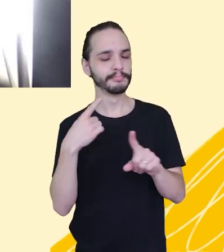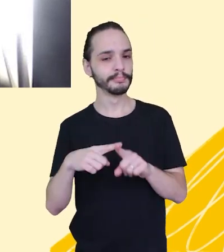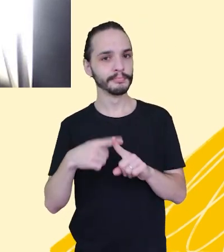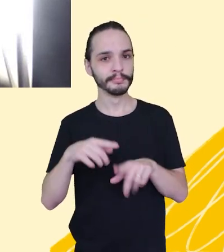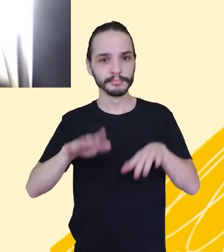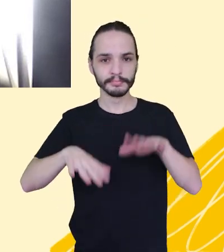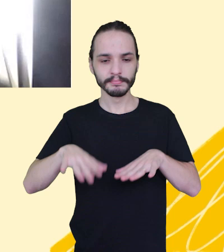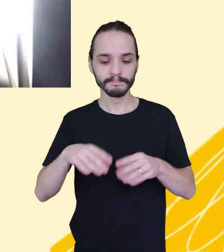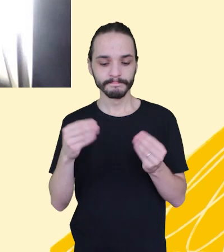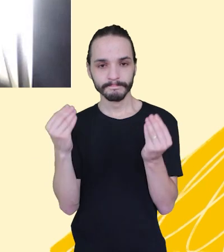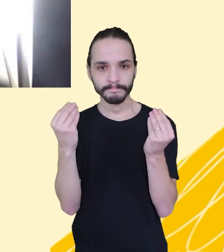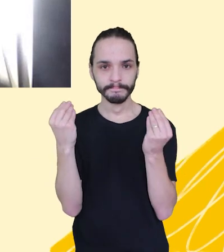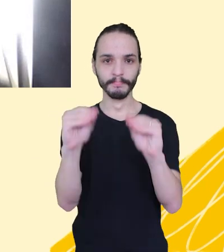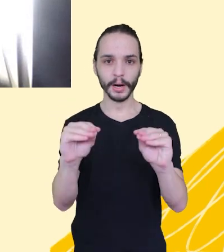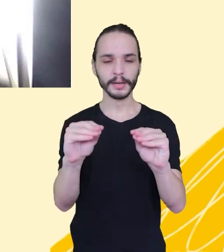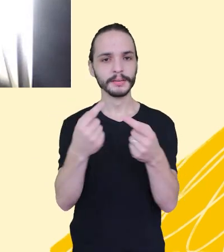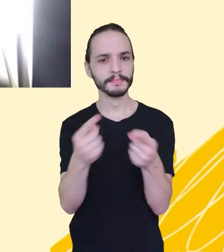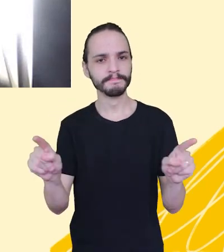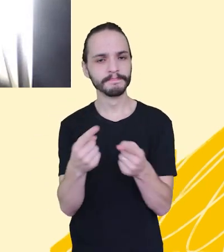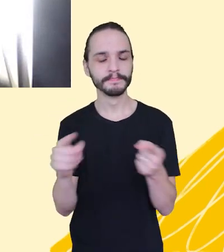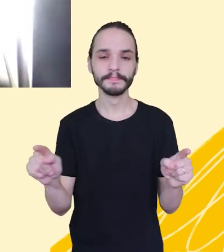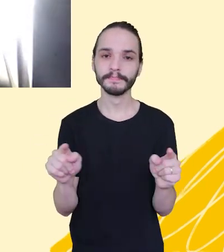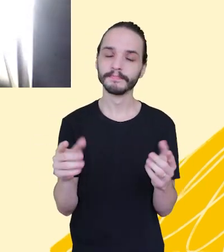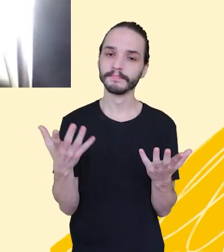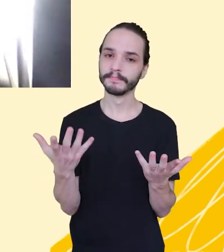I had the wish to see them dancing, or to listen to music.